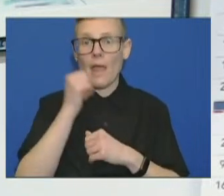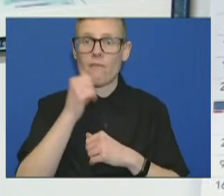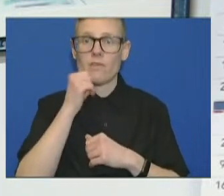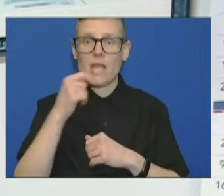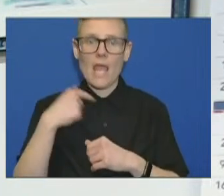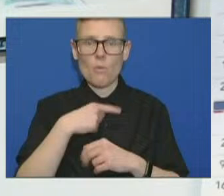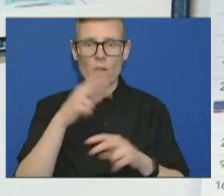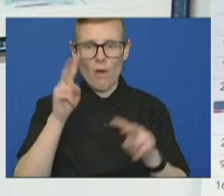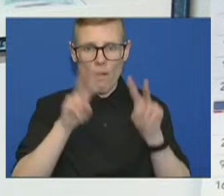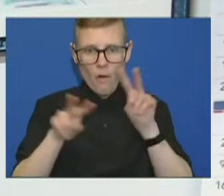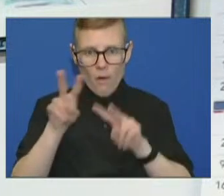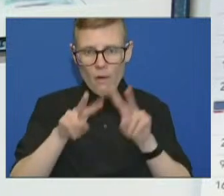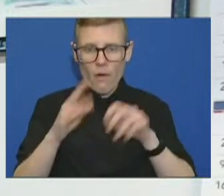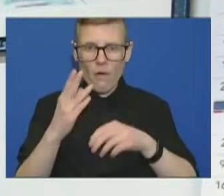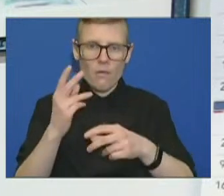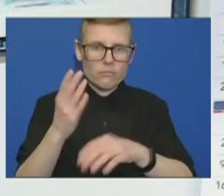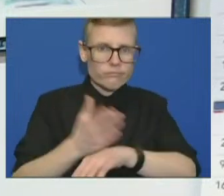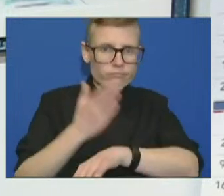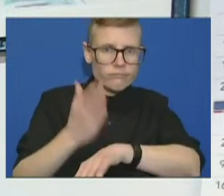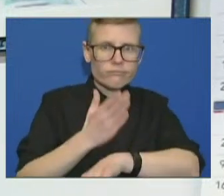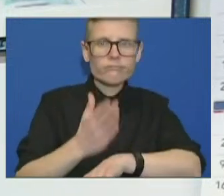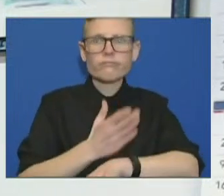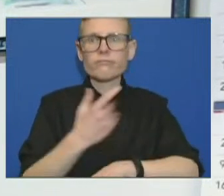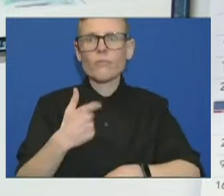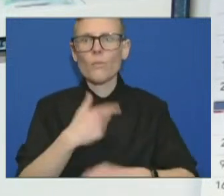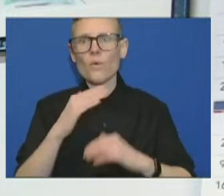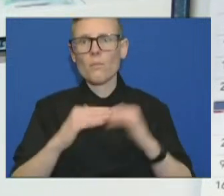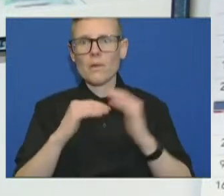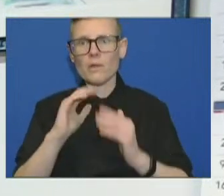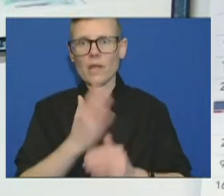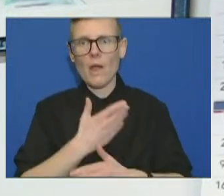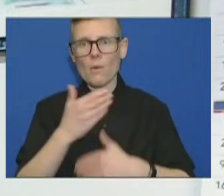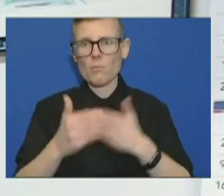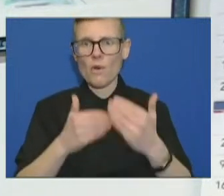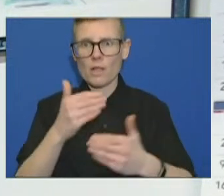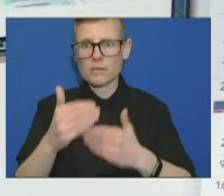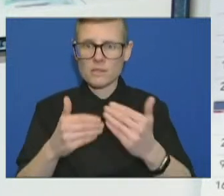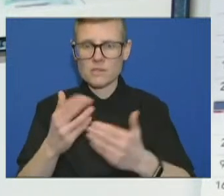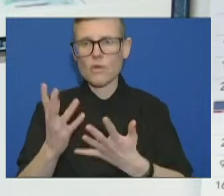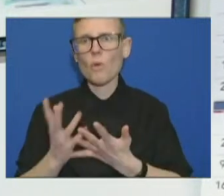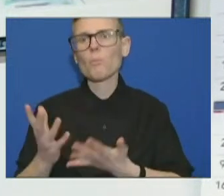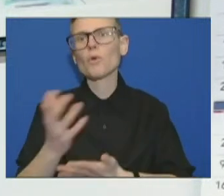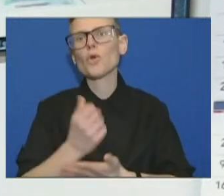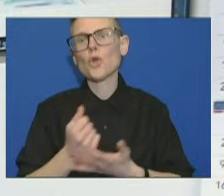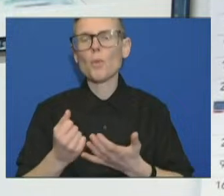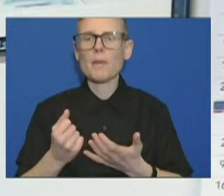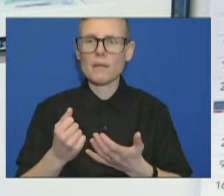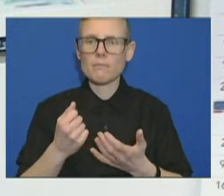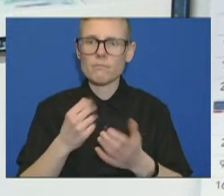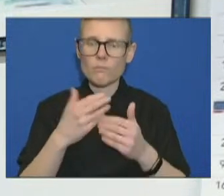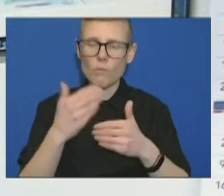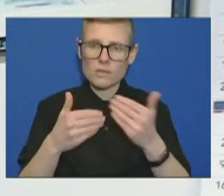those in our, in our, in our budget anymore. Of course, you know, every day we're looking for continuous improvement.